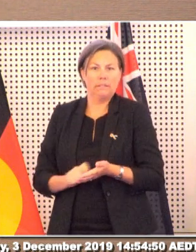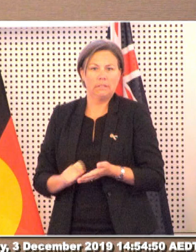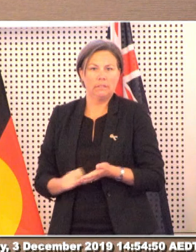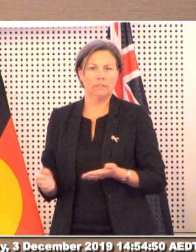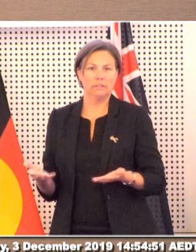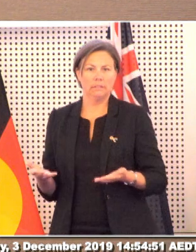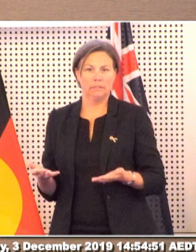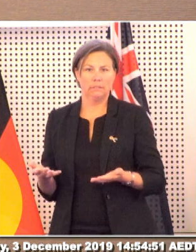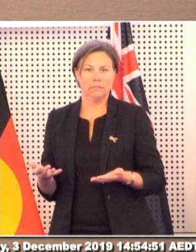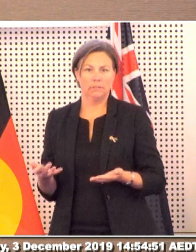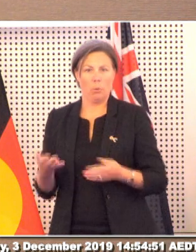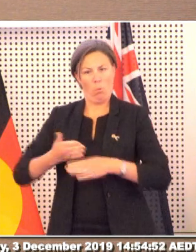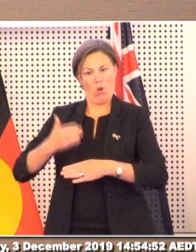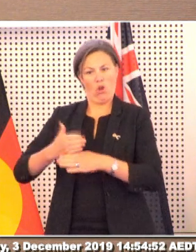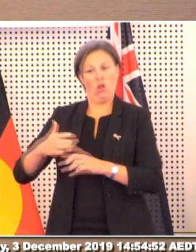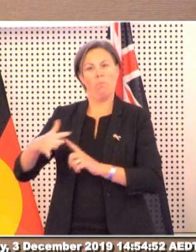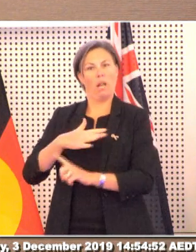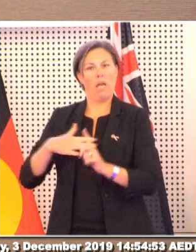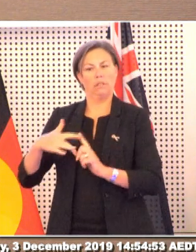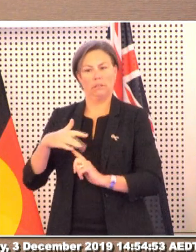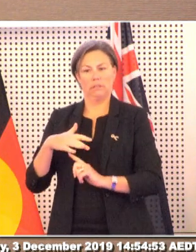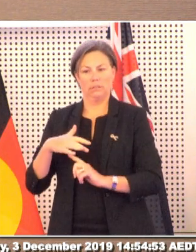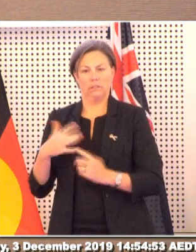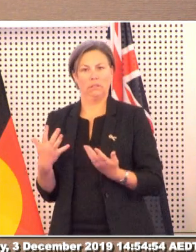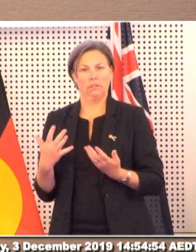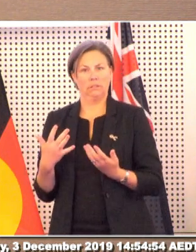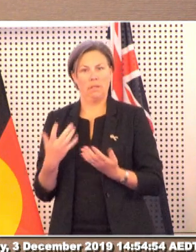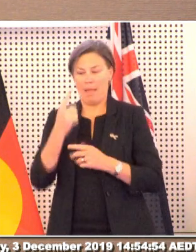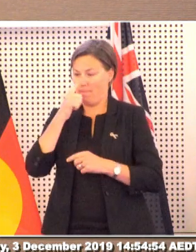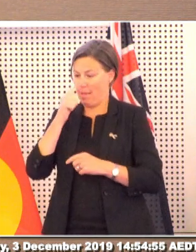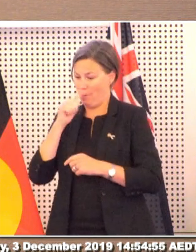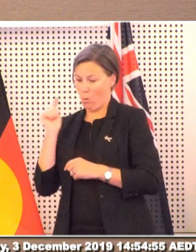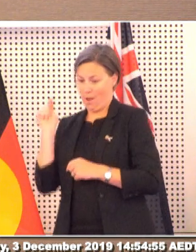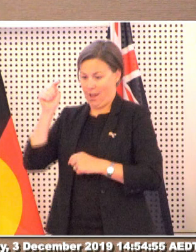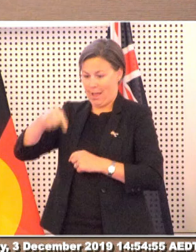The Royal Commission has heard evidence, for example, that the house might be